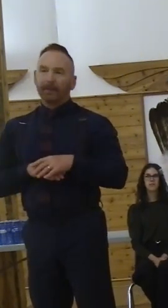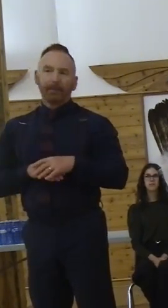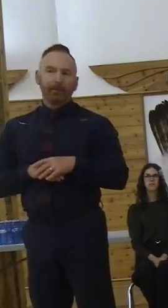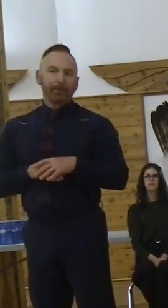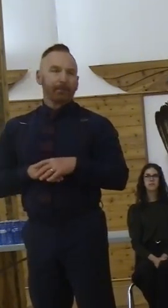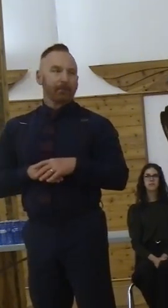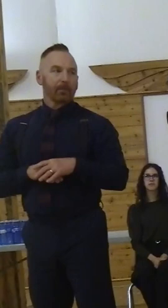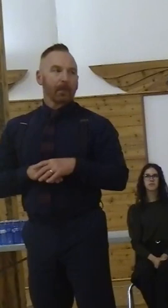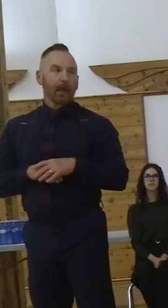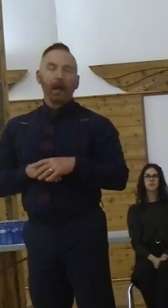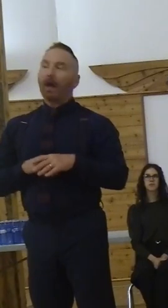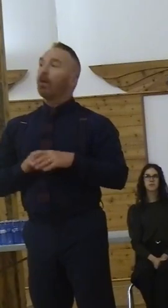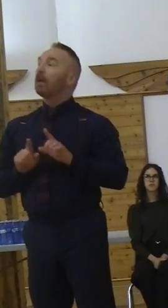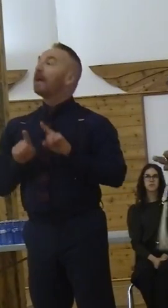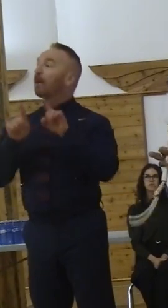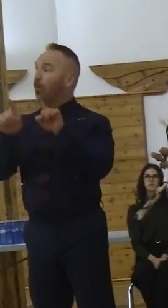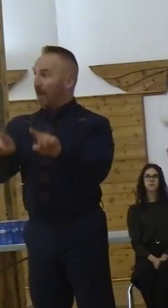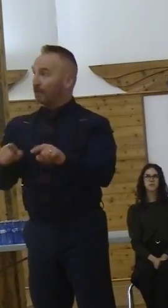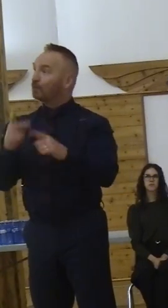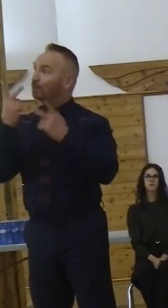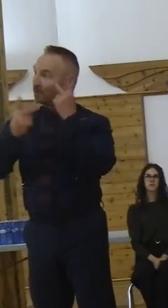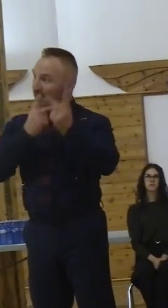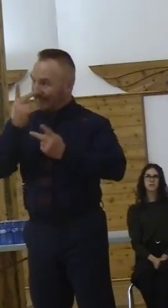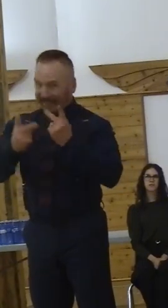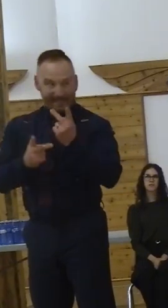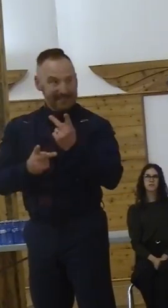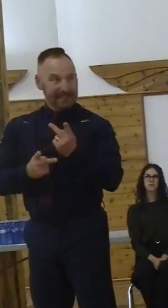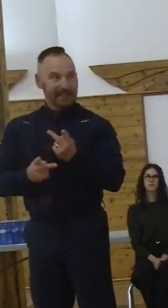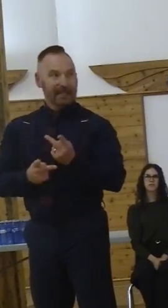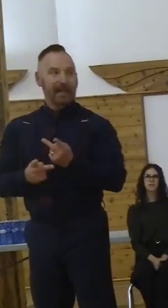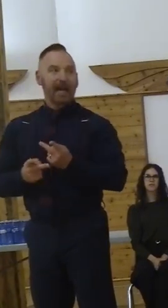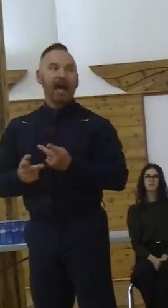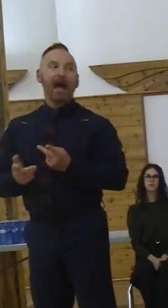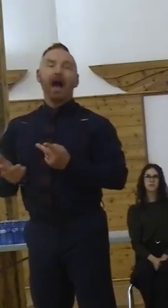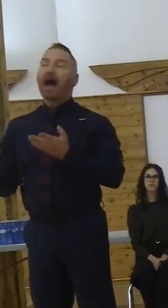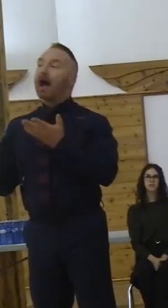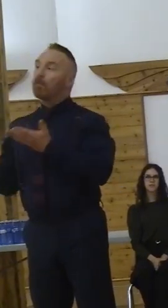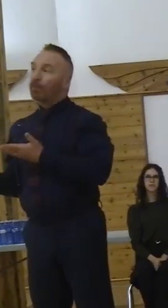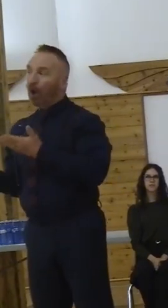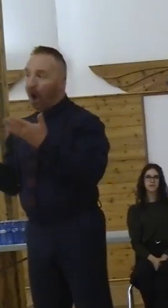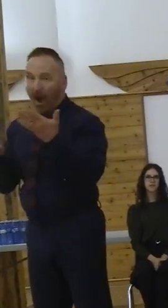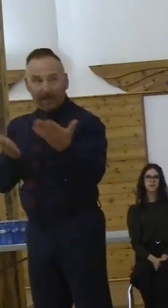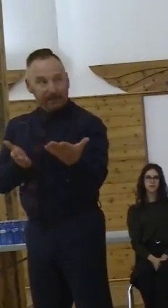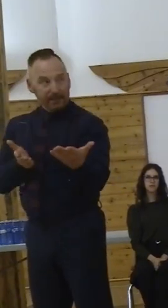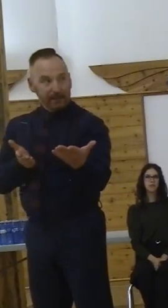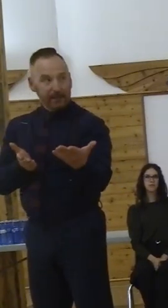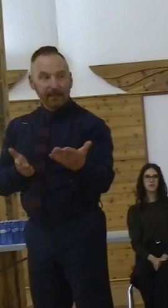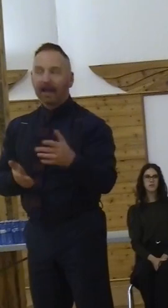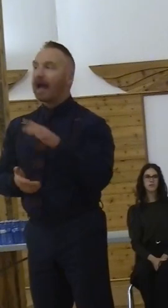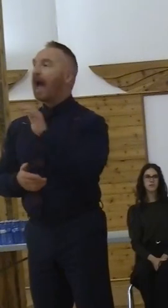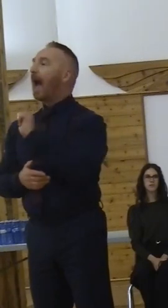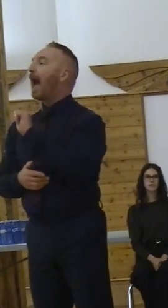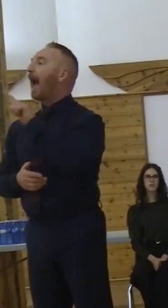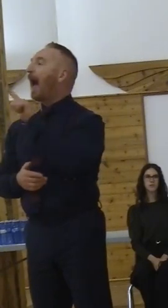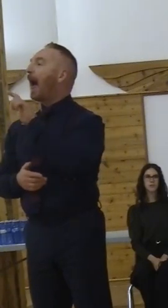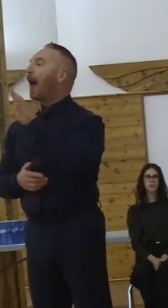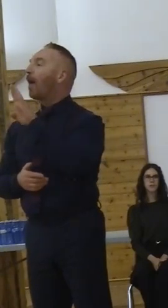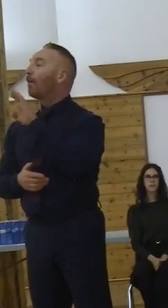And when I went and seen him, I got a whole big roll just looking at me. And then he laughed at me.